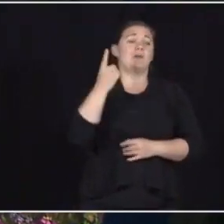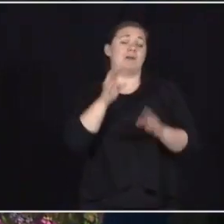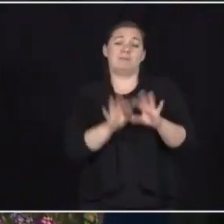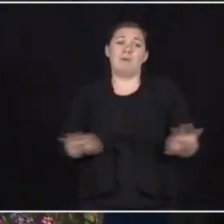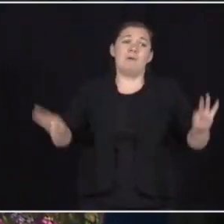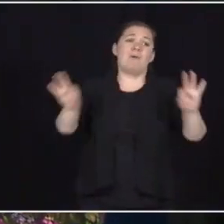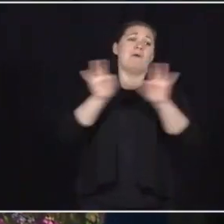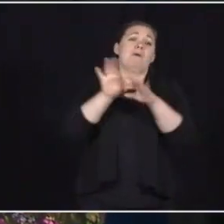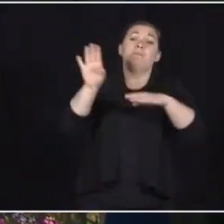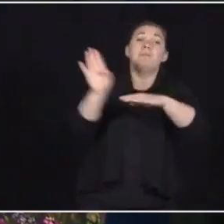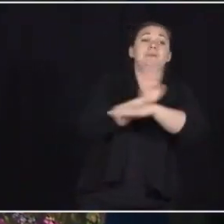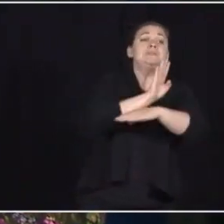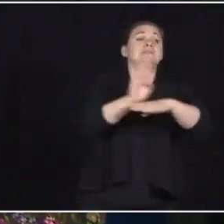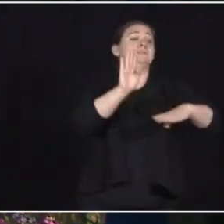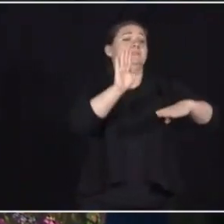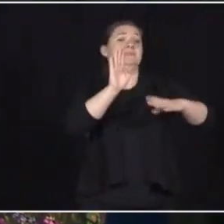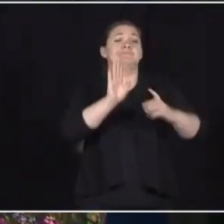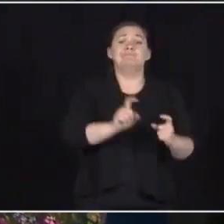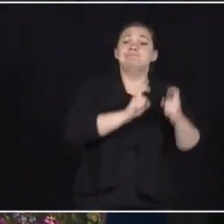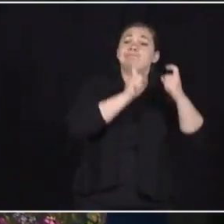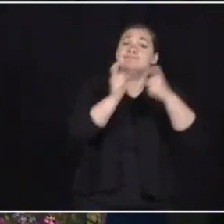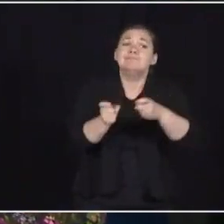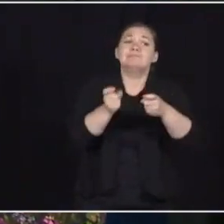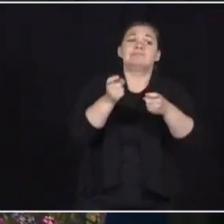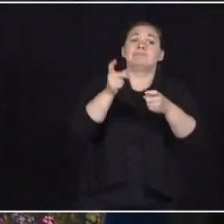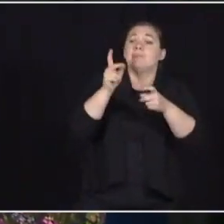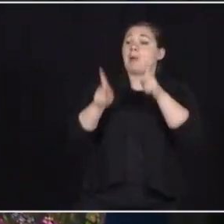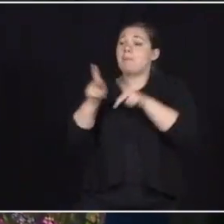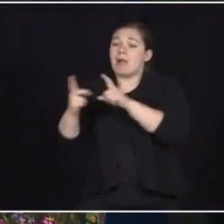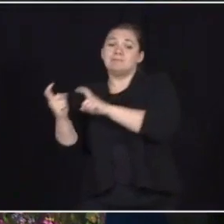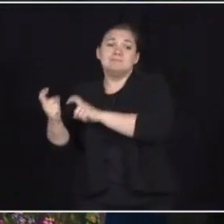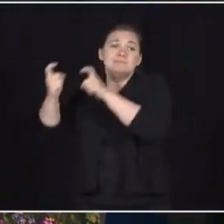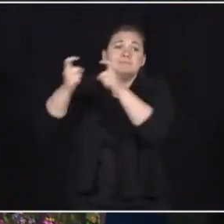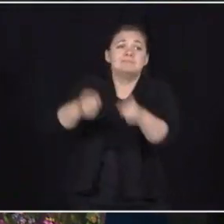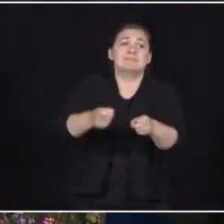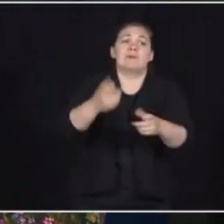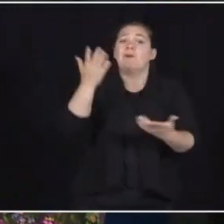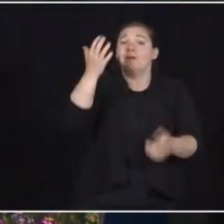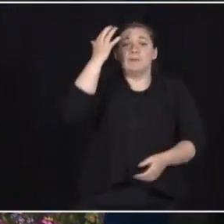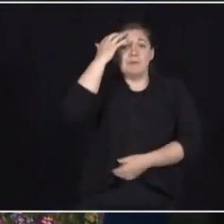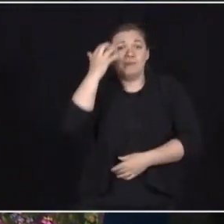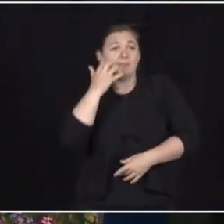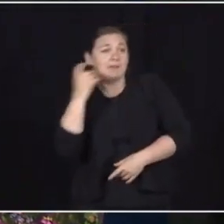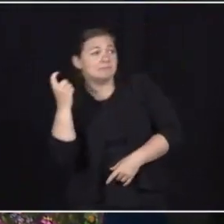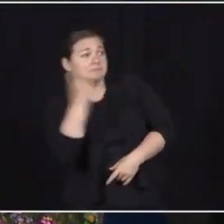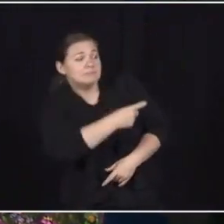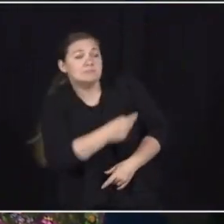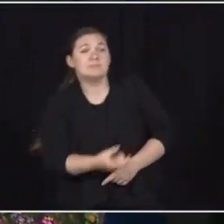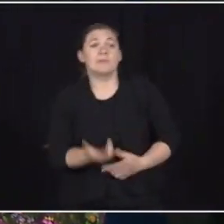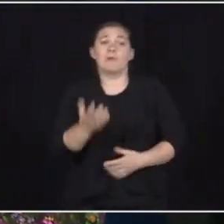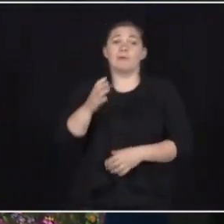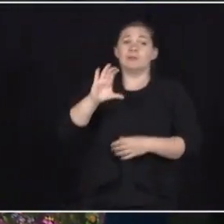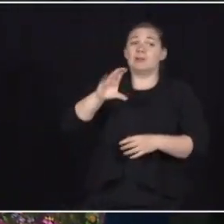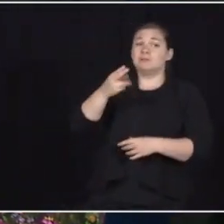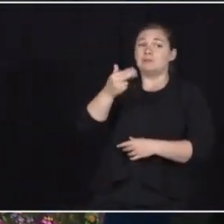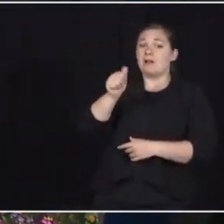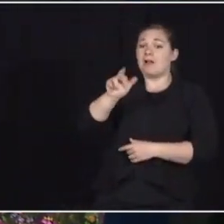has always been so helpful when it comes to hospitals, when he comes at terrible organizations. And there are so many families that have given back.